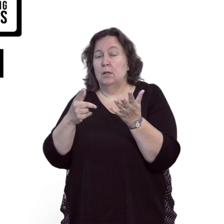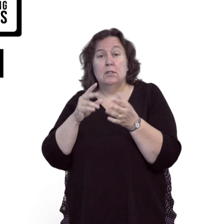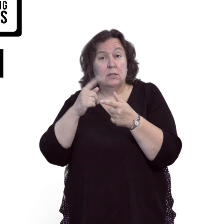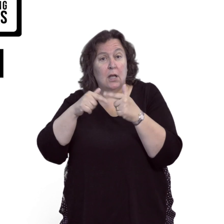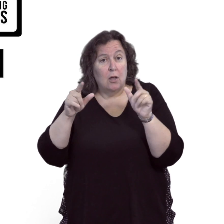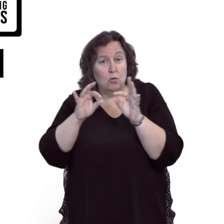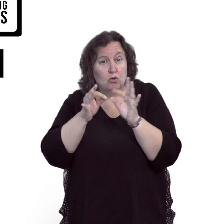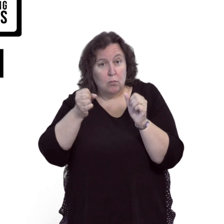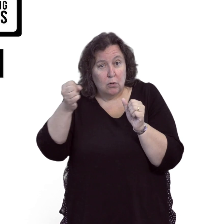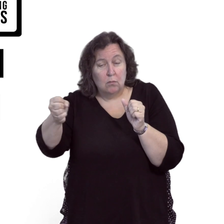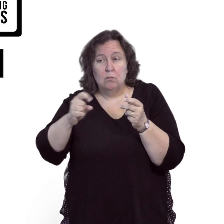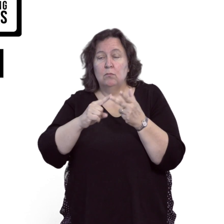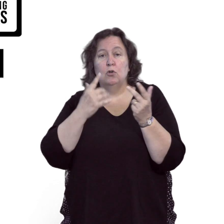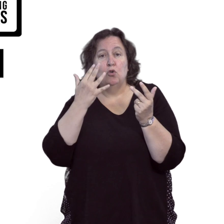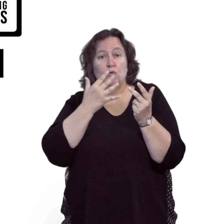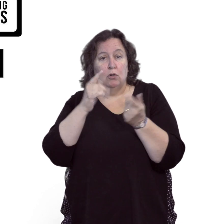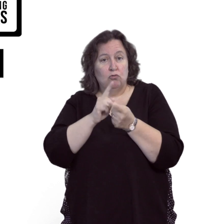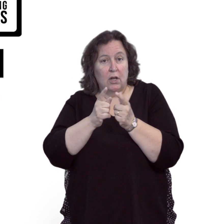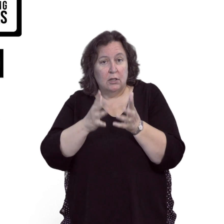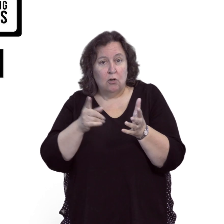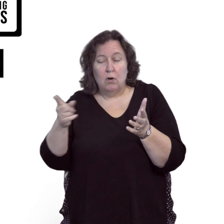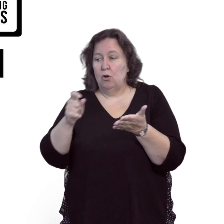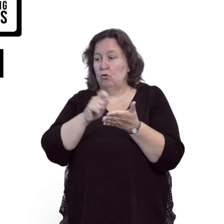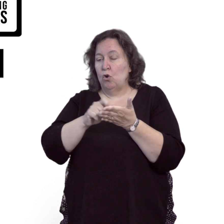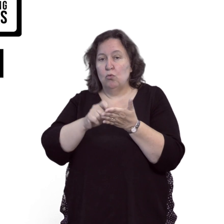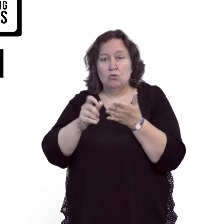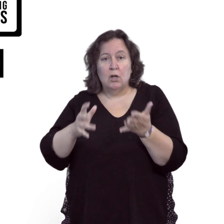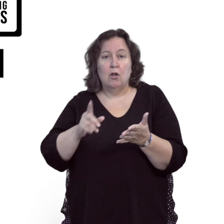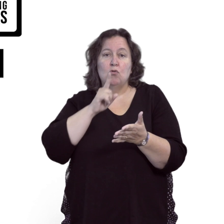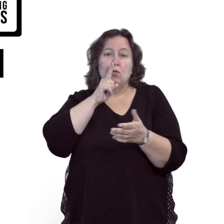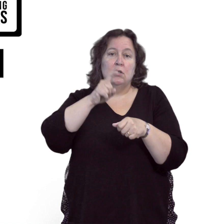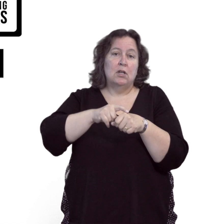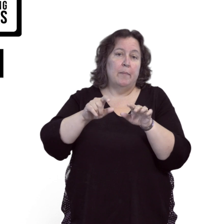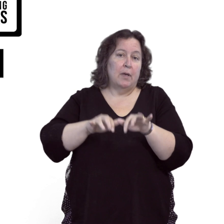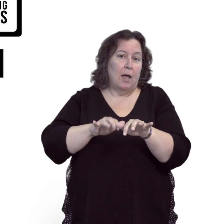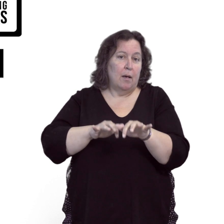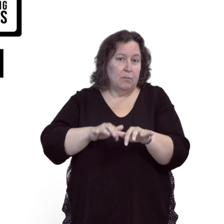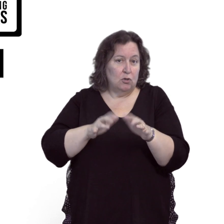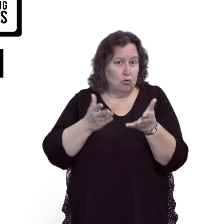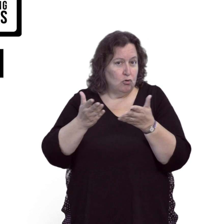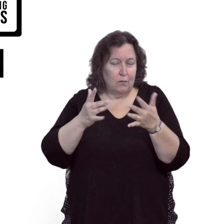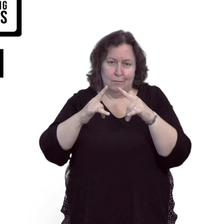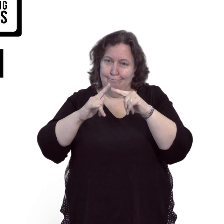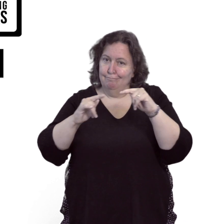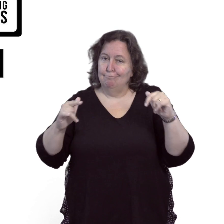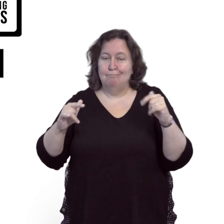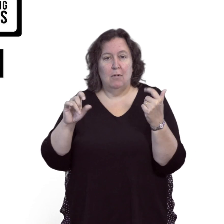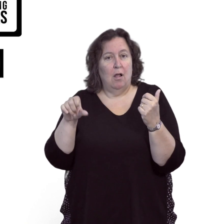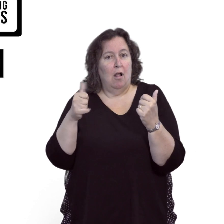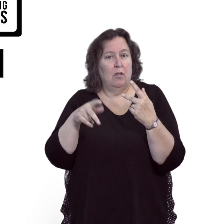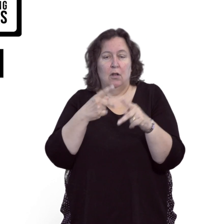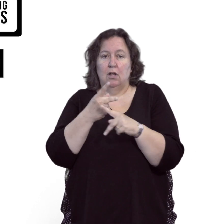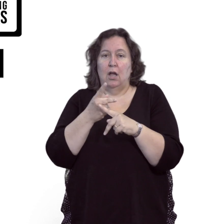and real-time captioning services as well as other adaptations, specific for students.